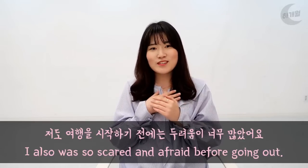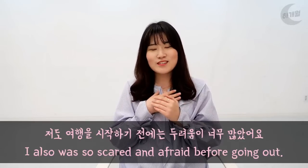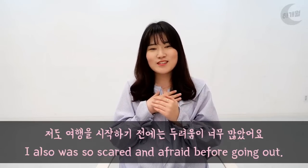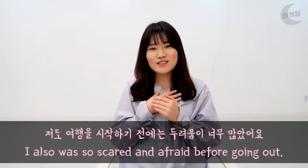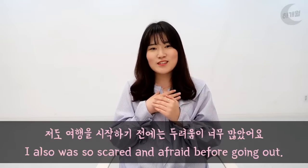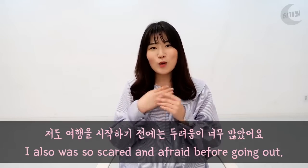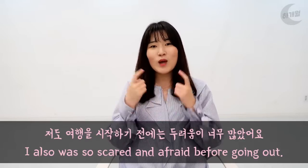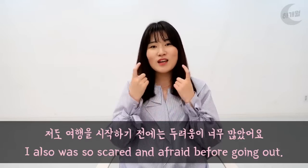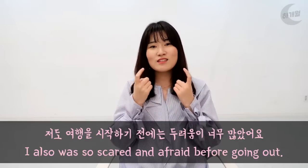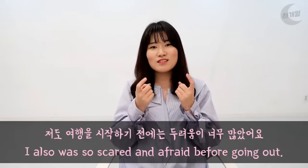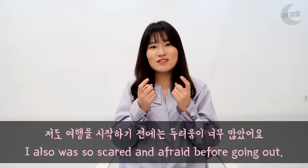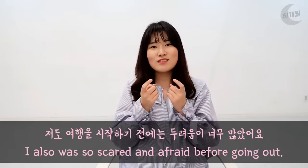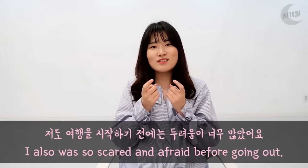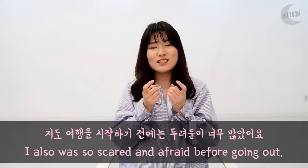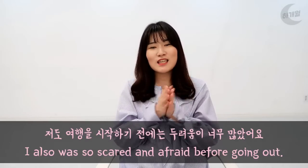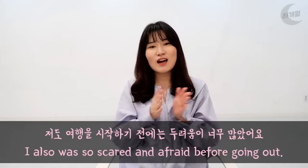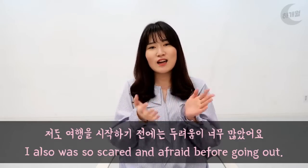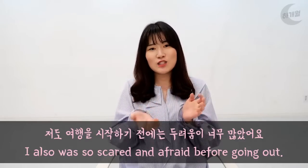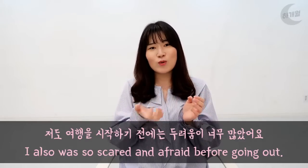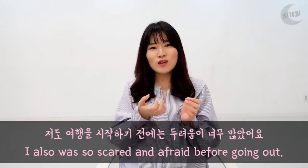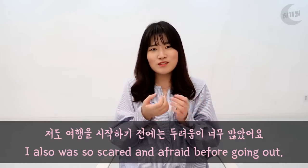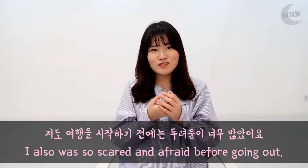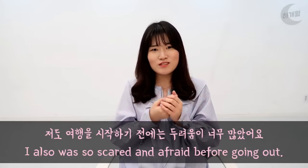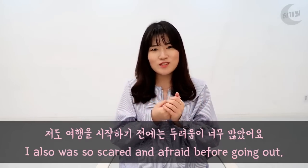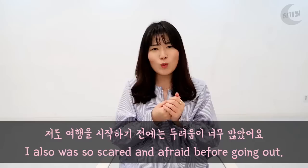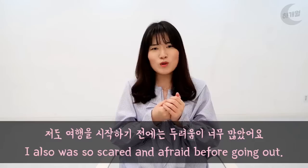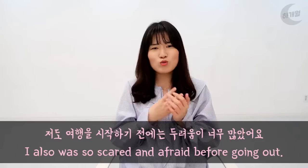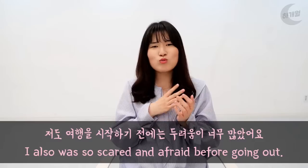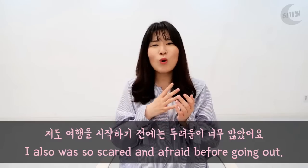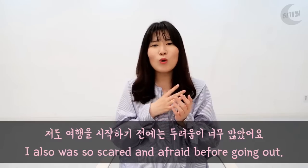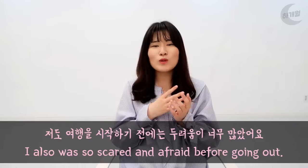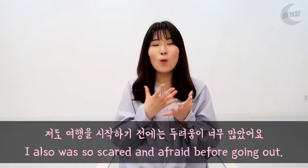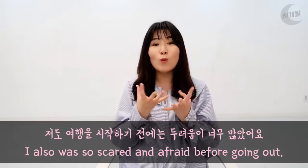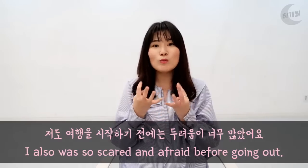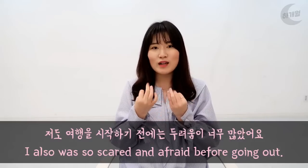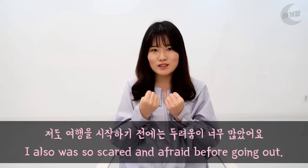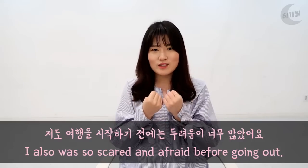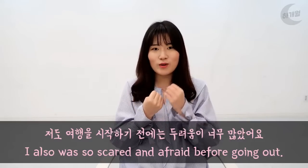I also was so scared and afraid before going out.